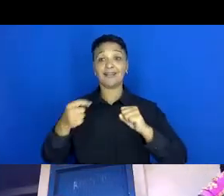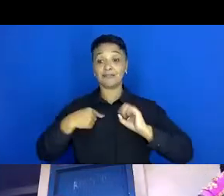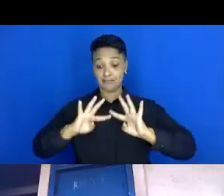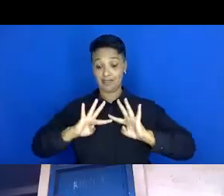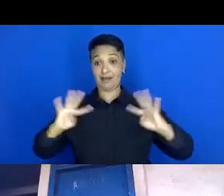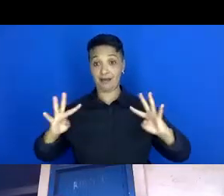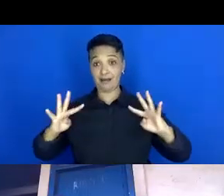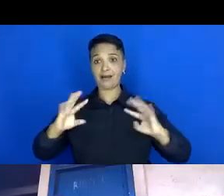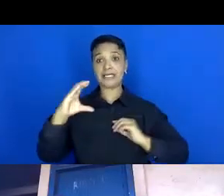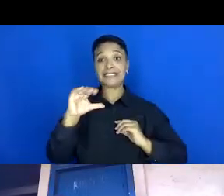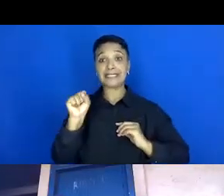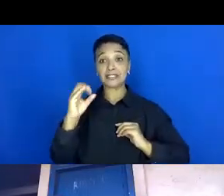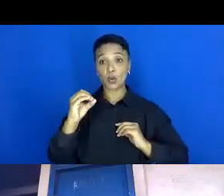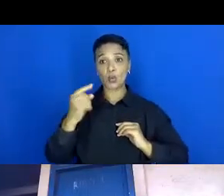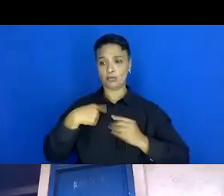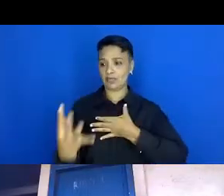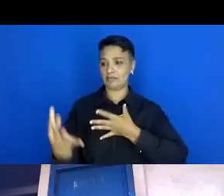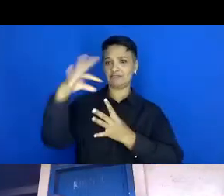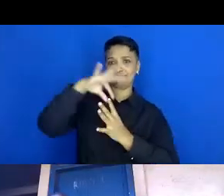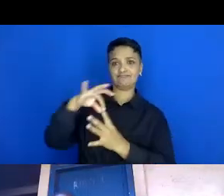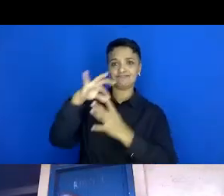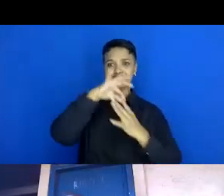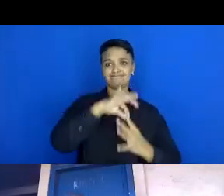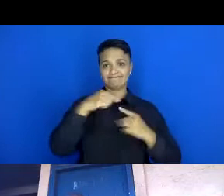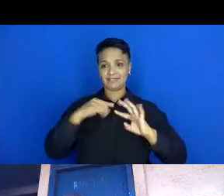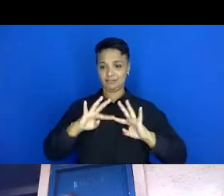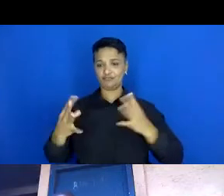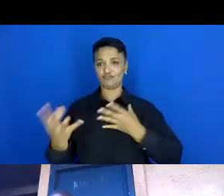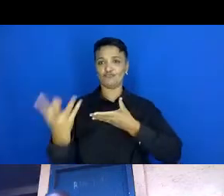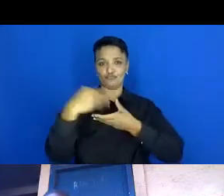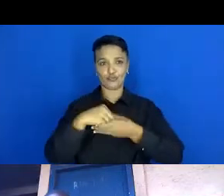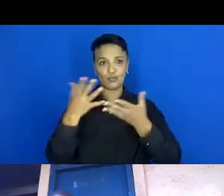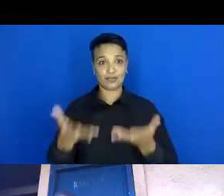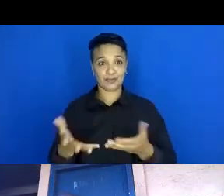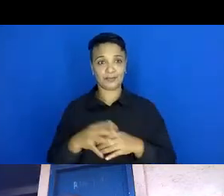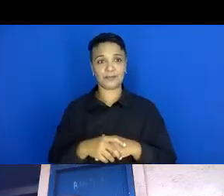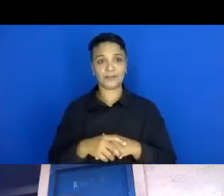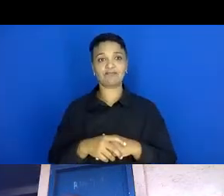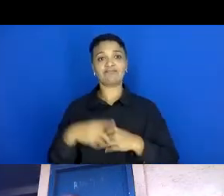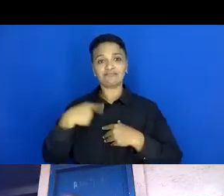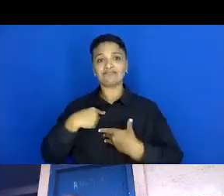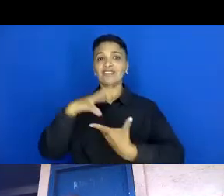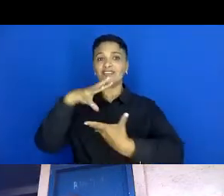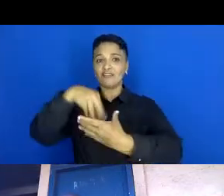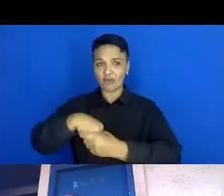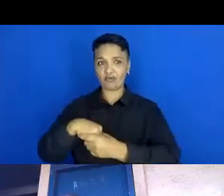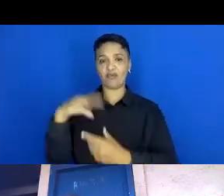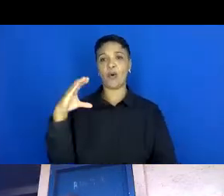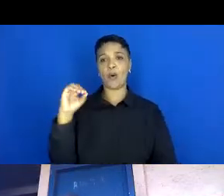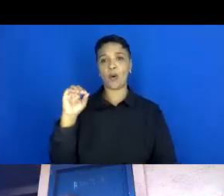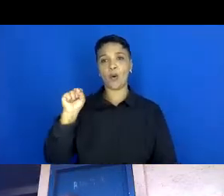a year before the a group of women with disabilities trust me to be a founding partner